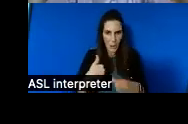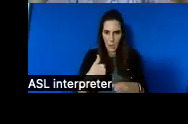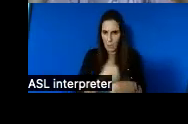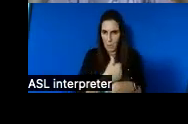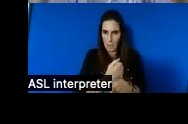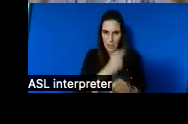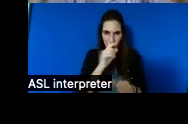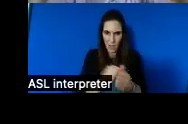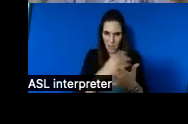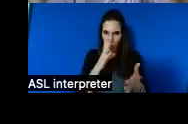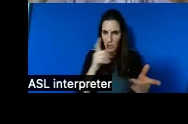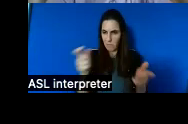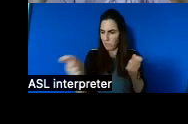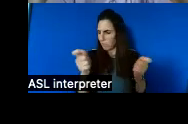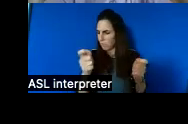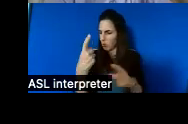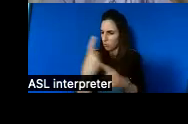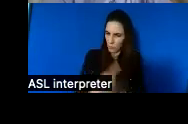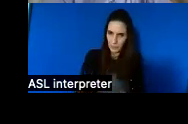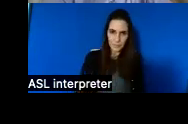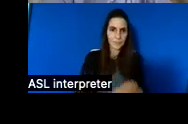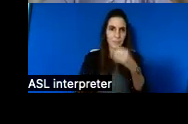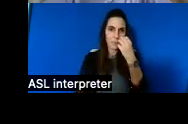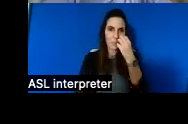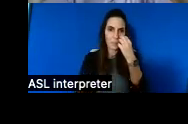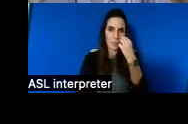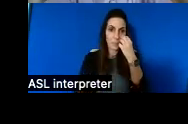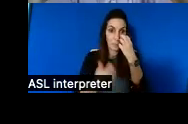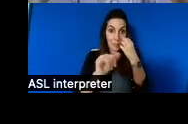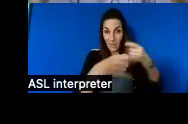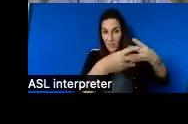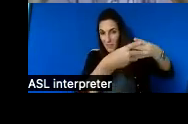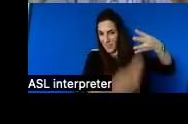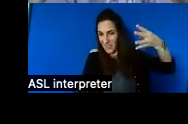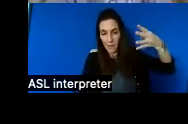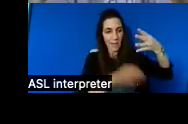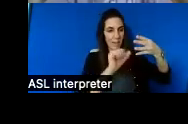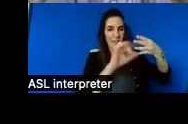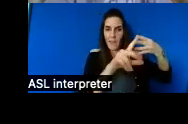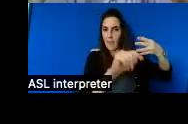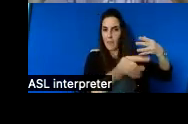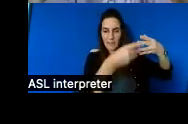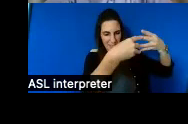of these assets and I'm going to go back a screen too any of these assets have their own beneficiary